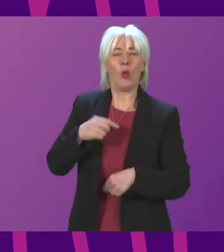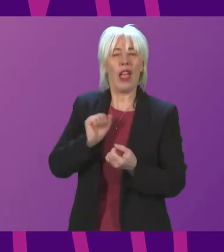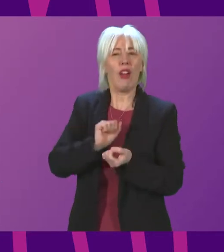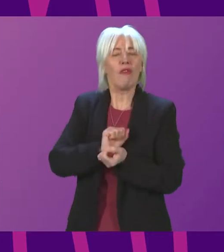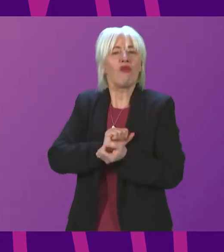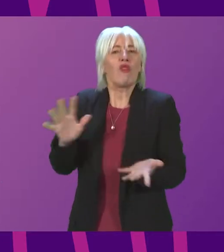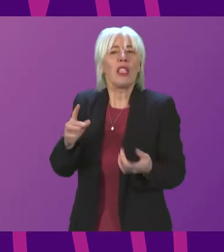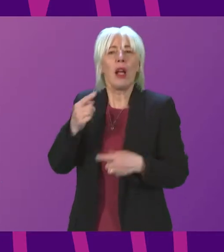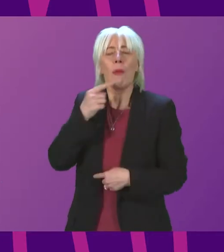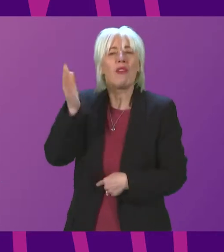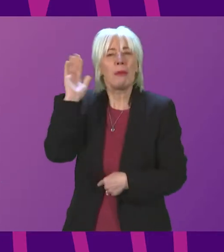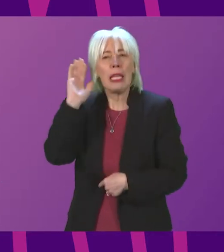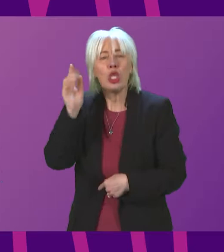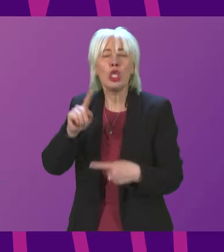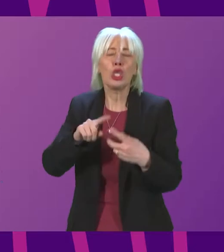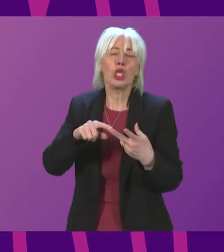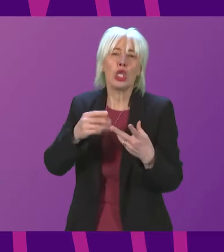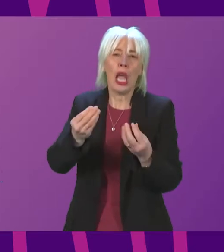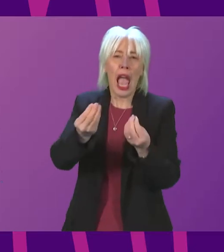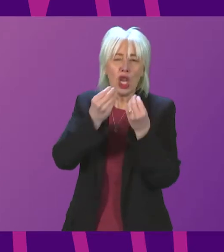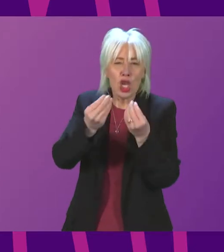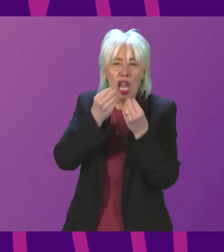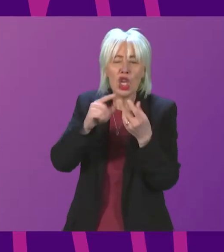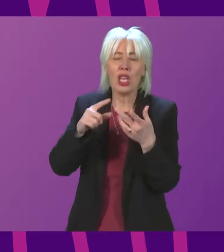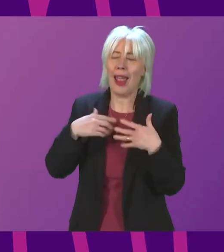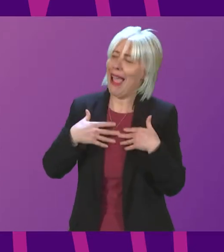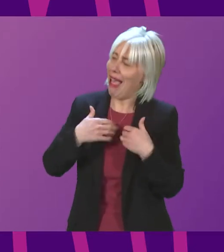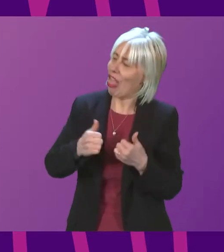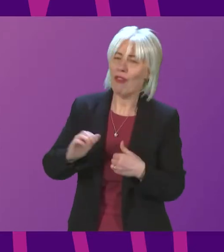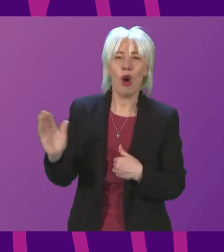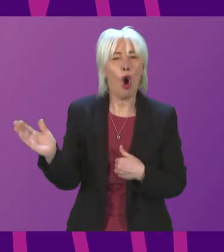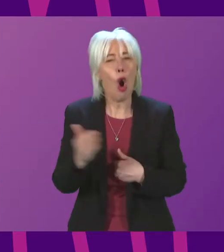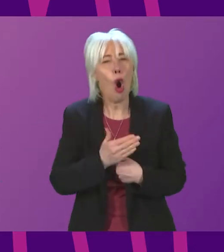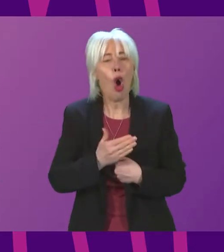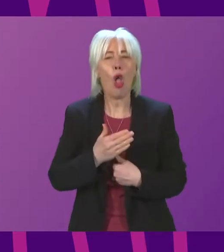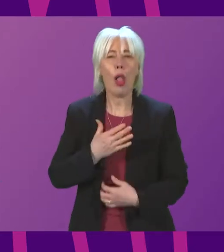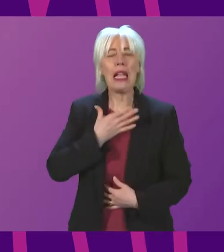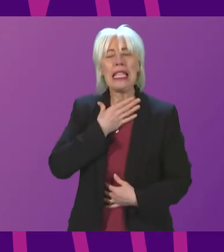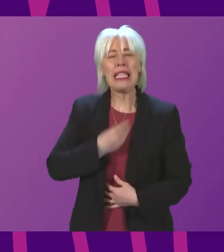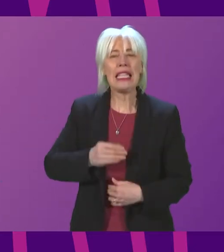education, health for all and desire for equality and fairness.